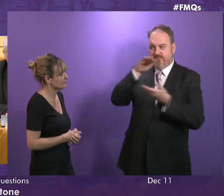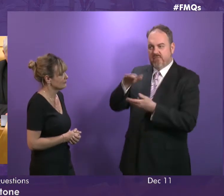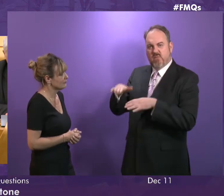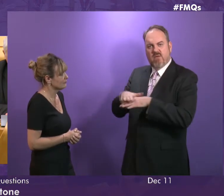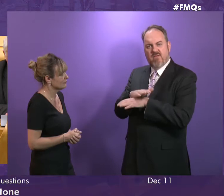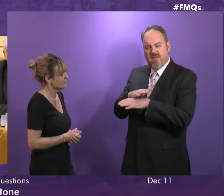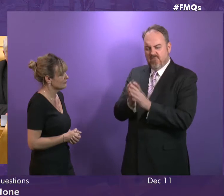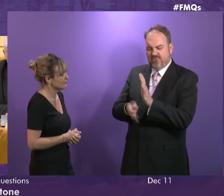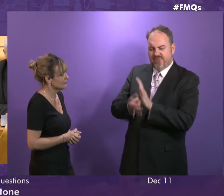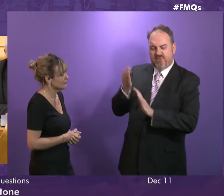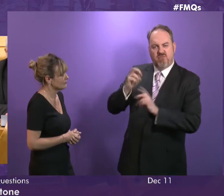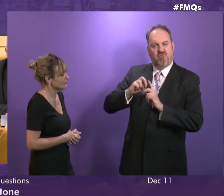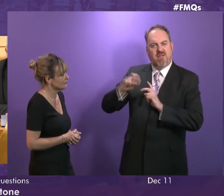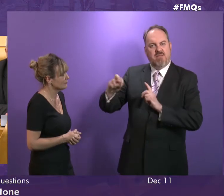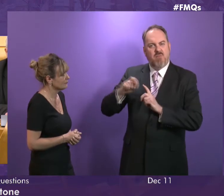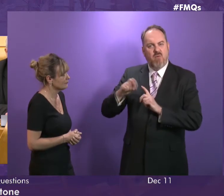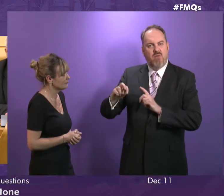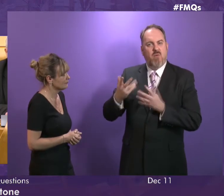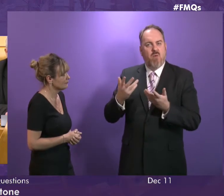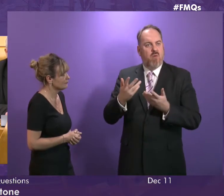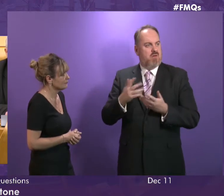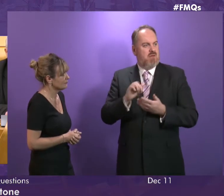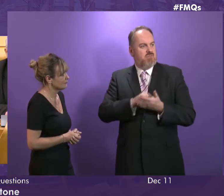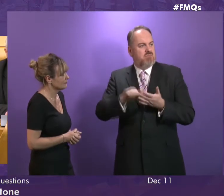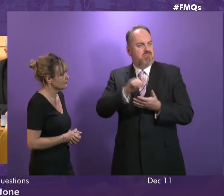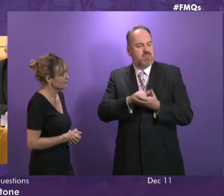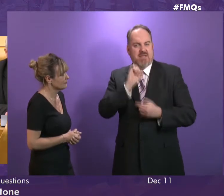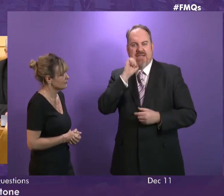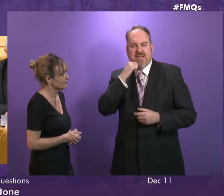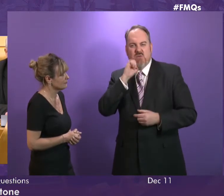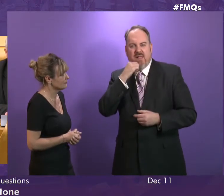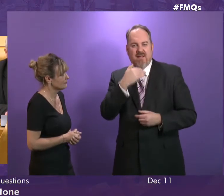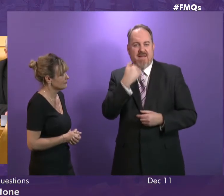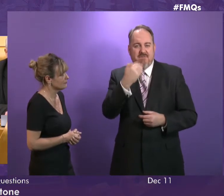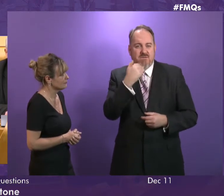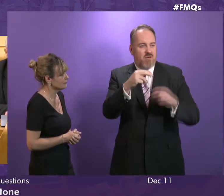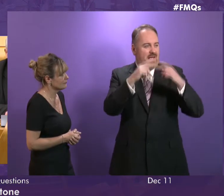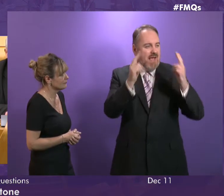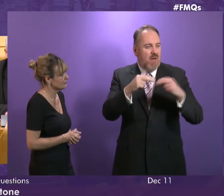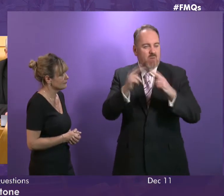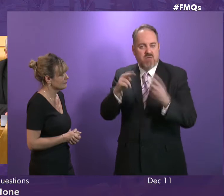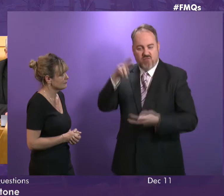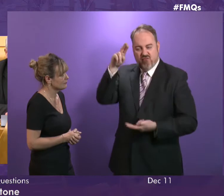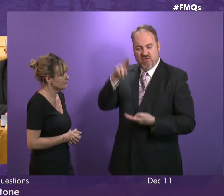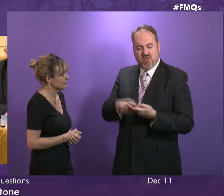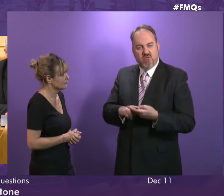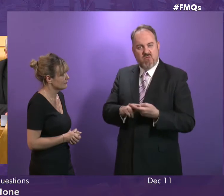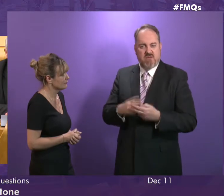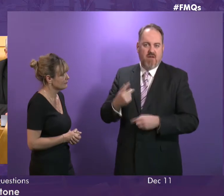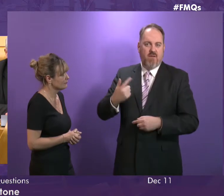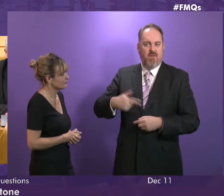to properly insulate every home to eliminate fuel poverty. Instead, incredibly, since the